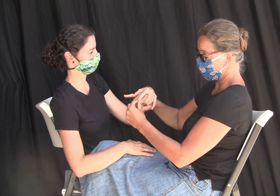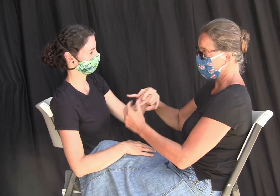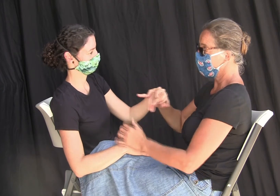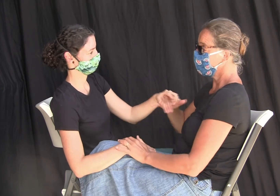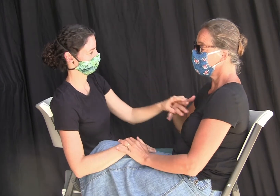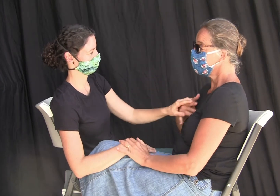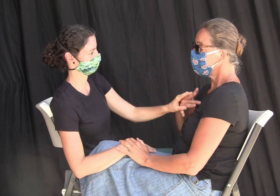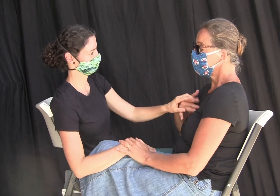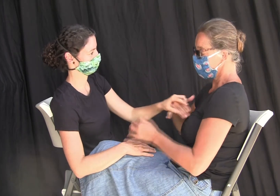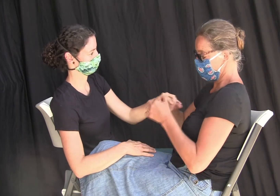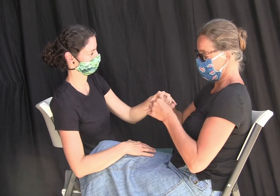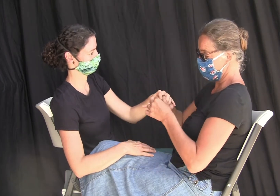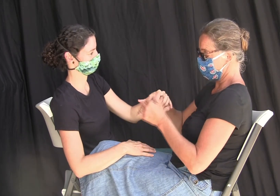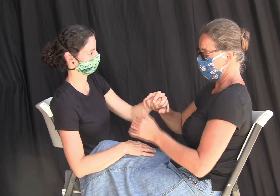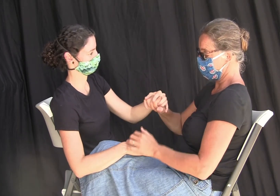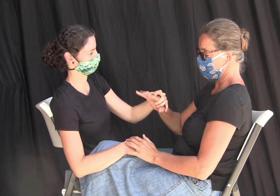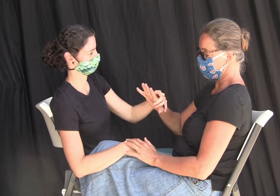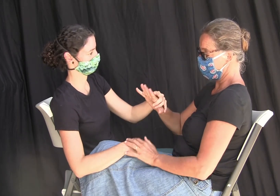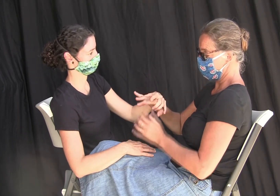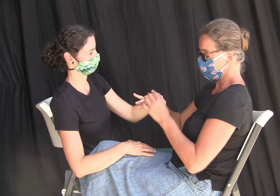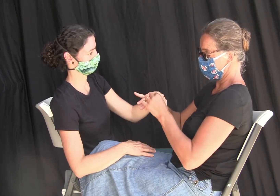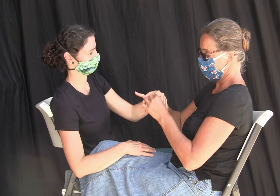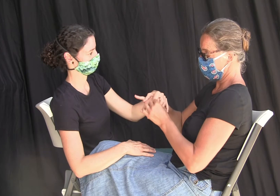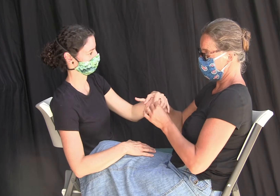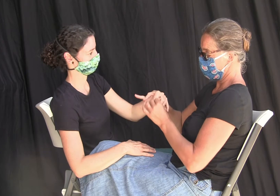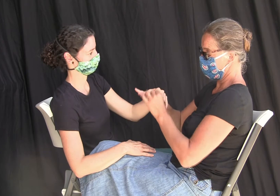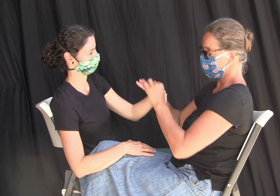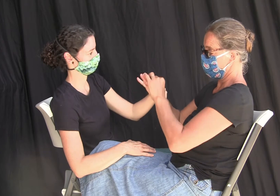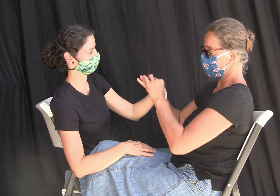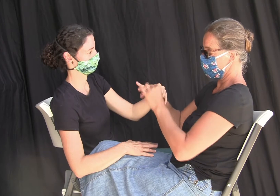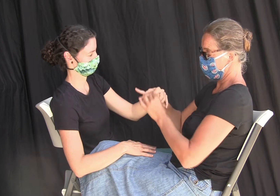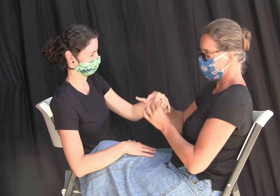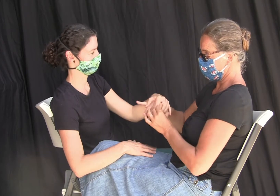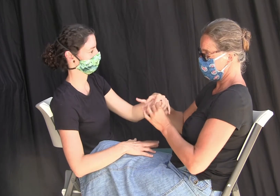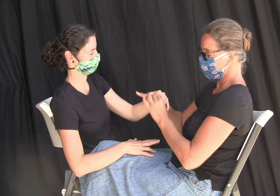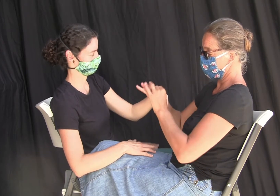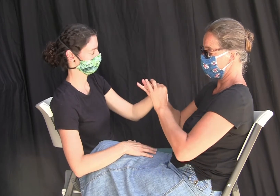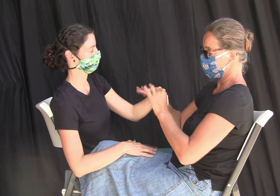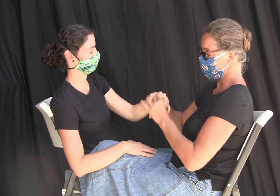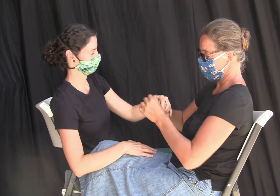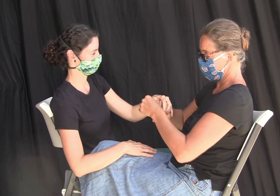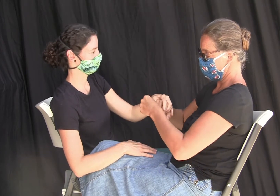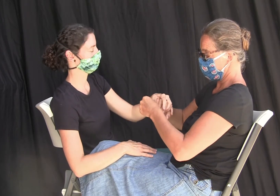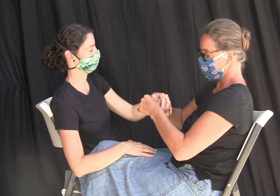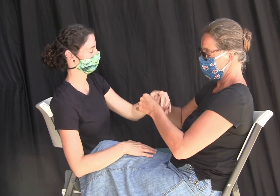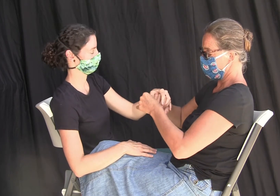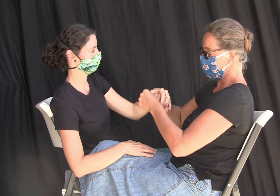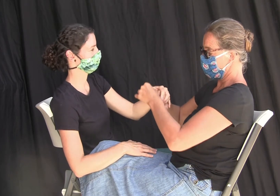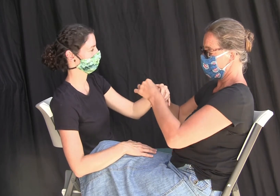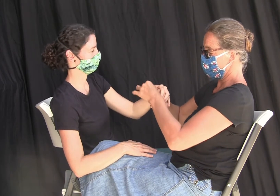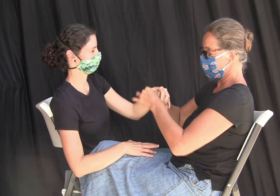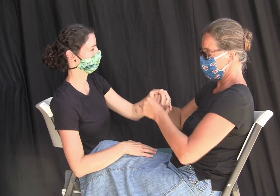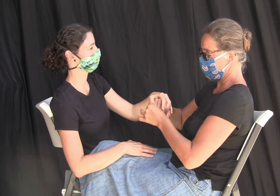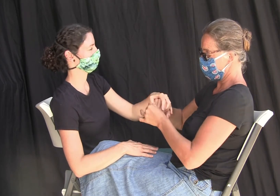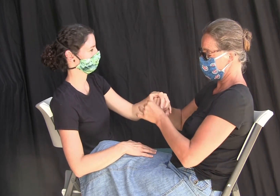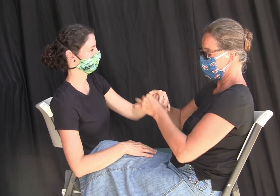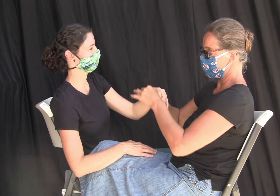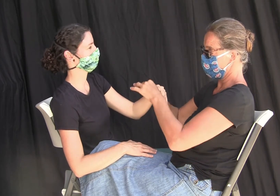feeling its movement, and her thumb is positioned to feel the movement of my pinky finger. Her palm can feel movement in my knuckles,